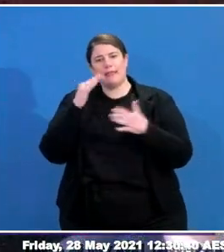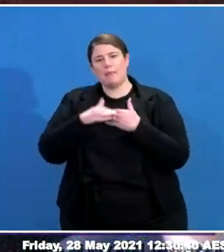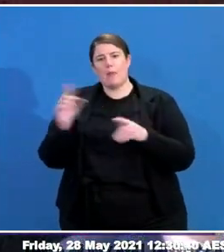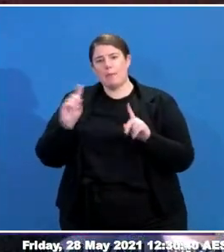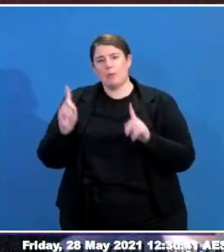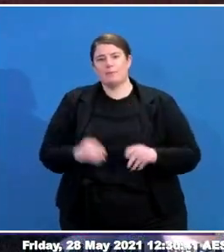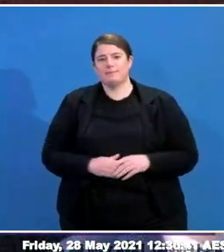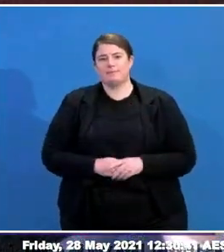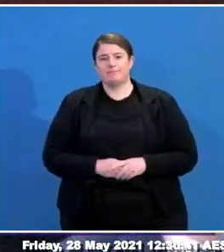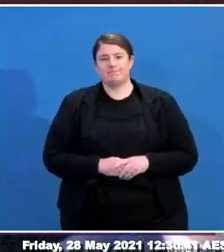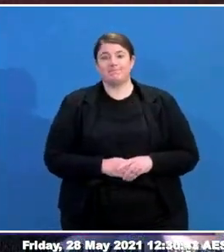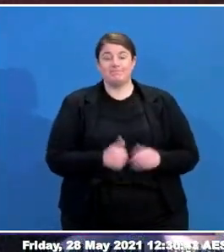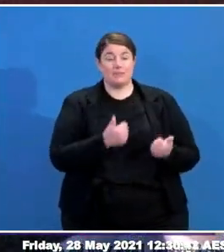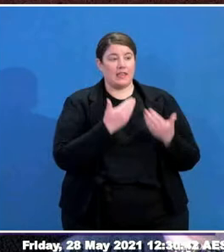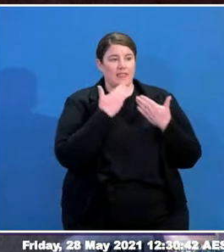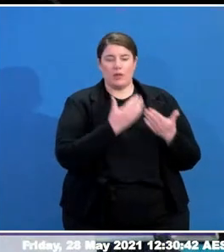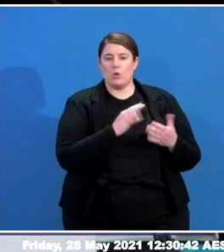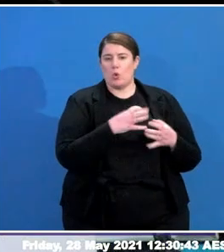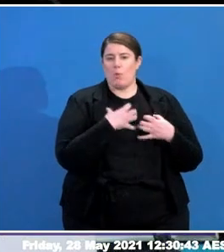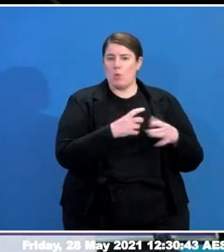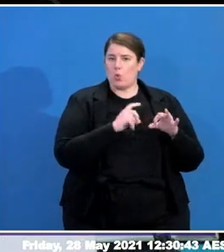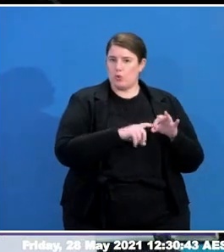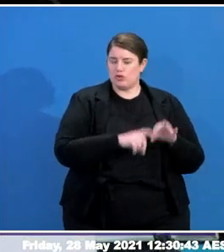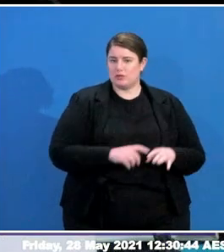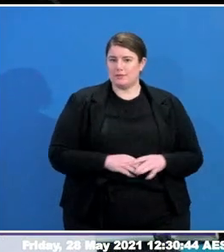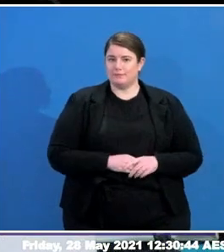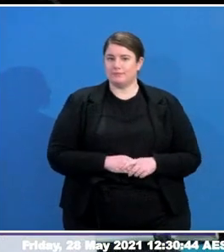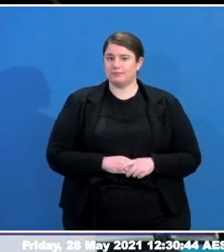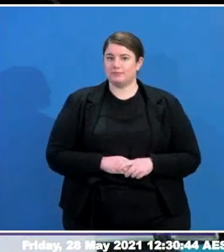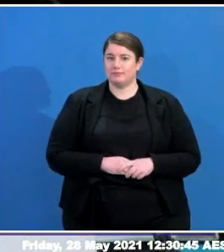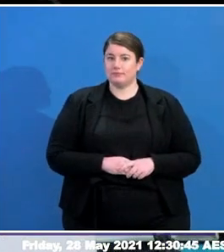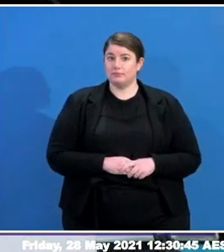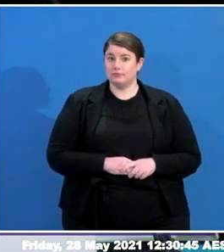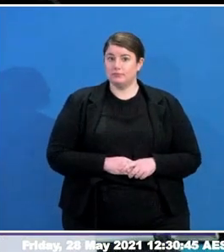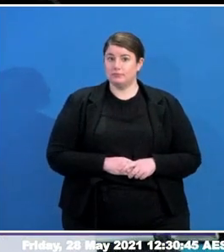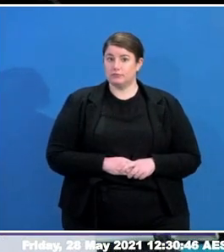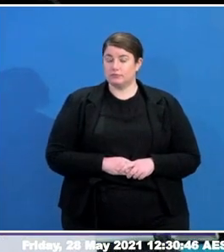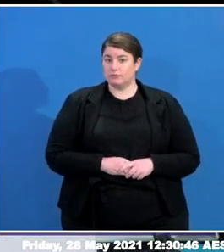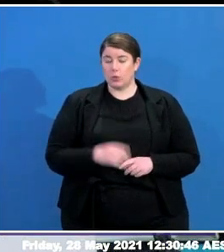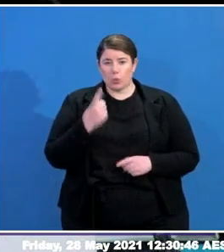Thank you. Commissioners, I have no further questions. Thank you, Mr Duggan. I think, Ms Eastman, you said you had a matter arising. Just one matter arising.